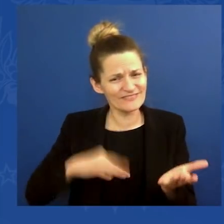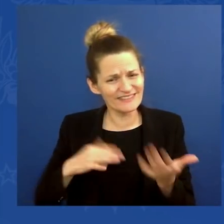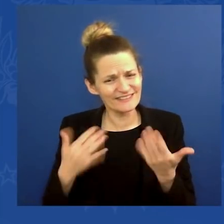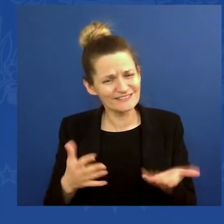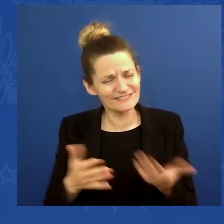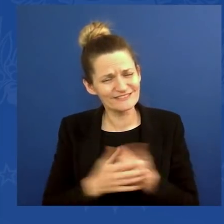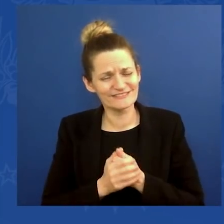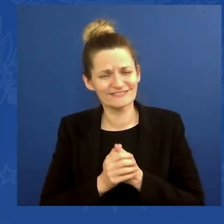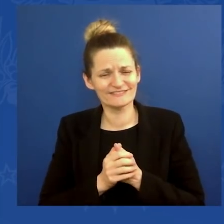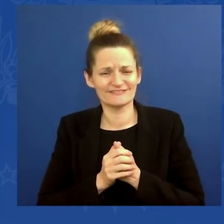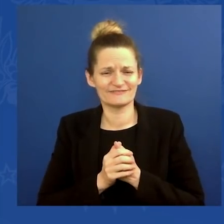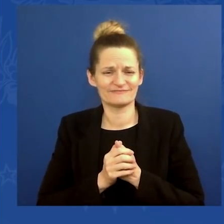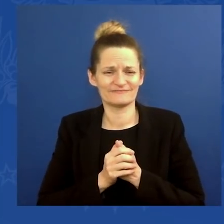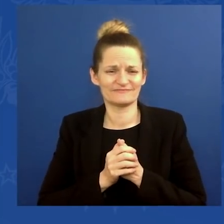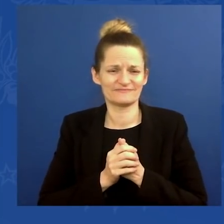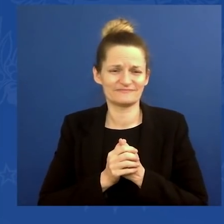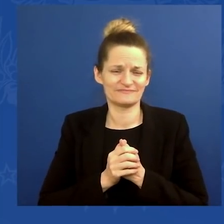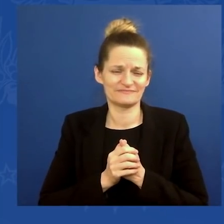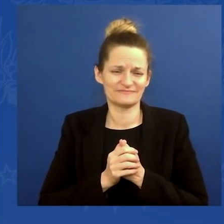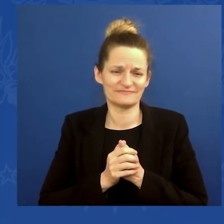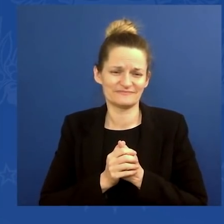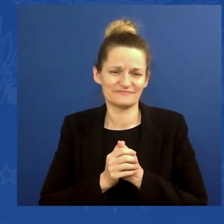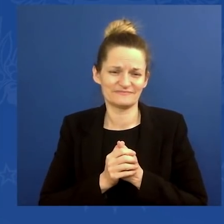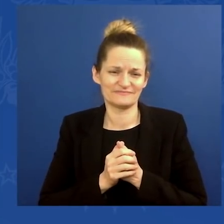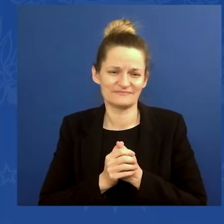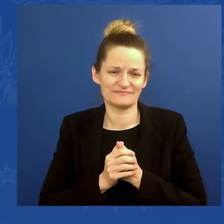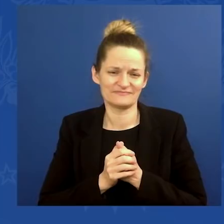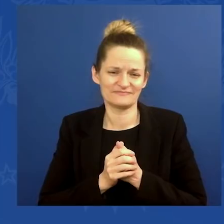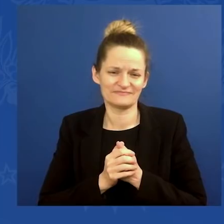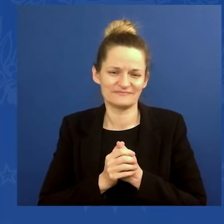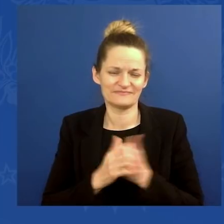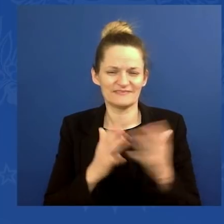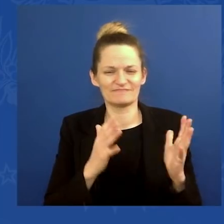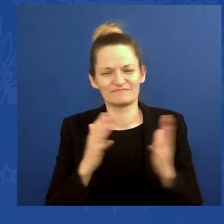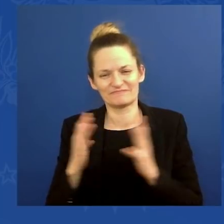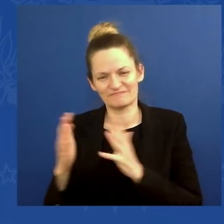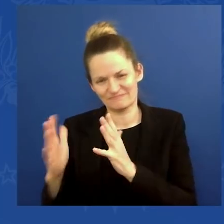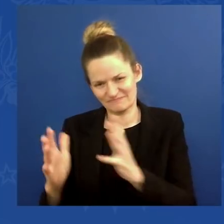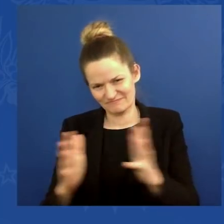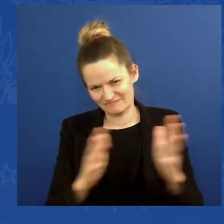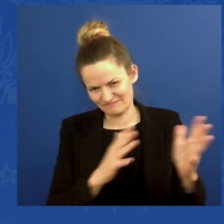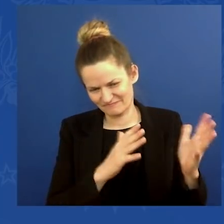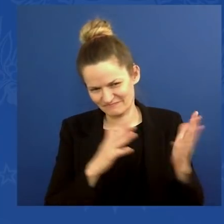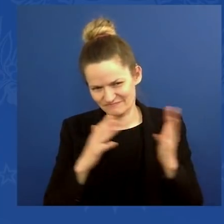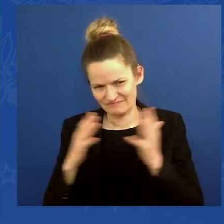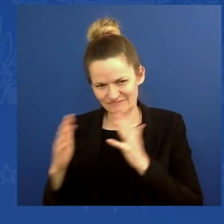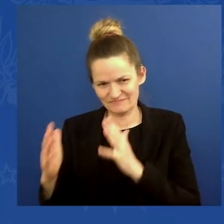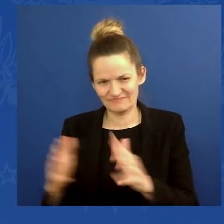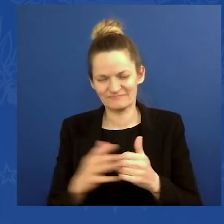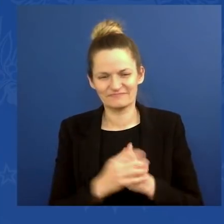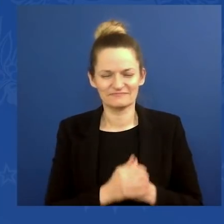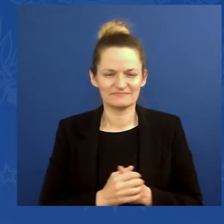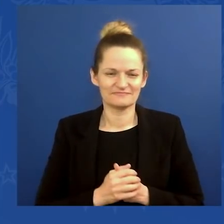And, I --